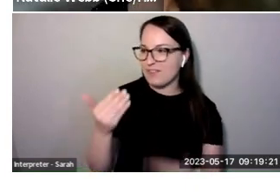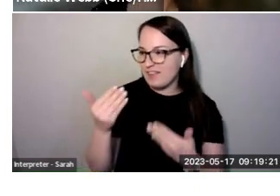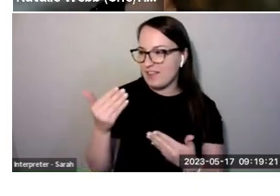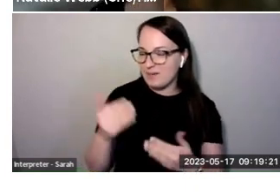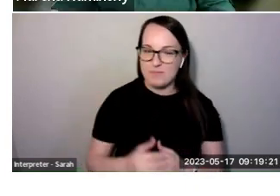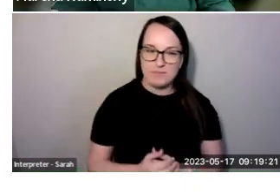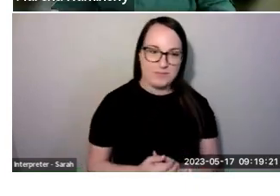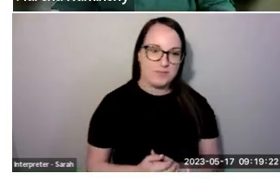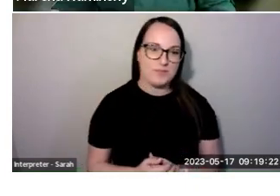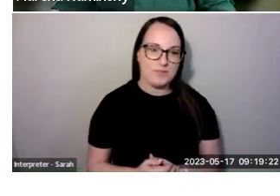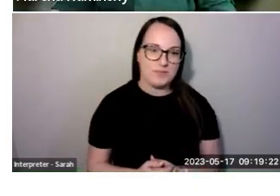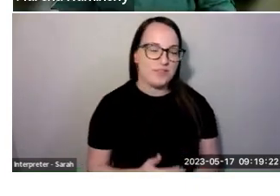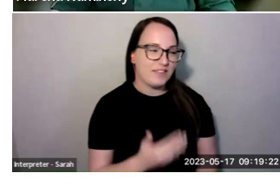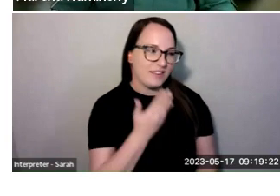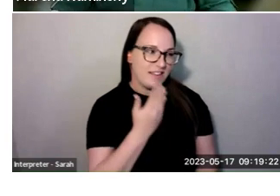you, Marena. Thank you so much!